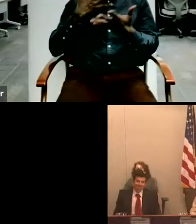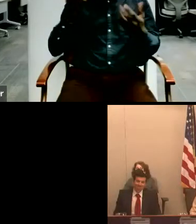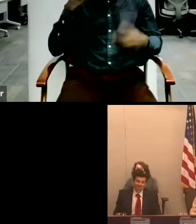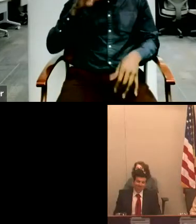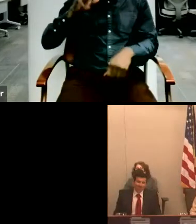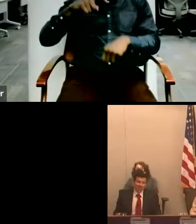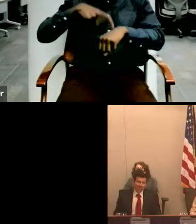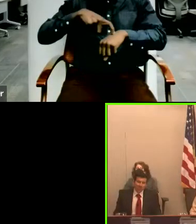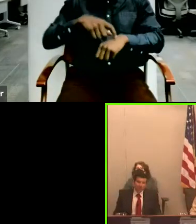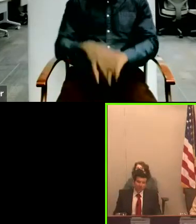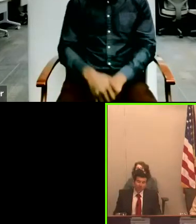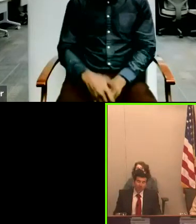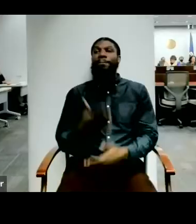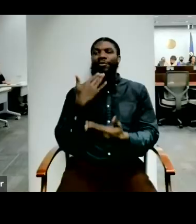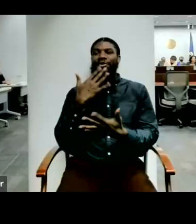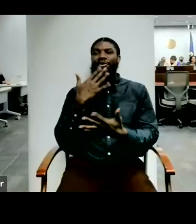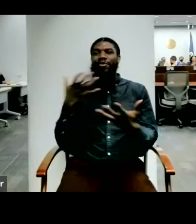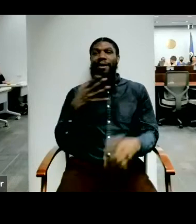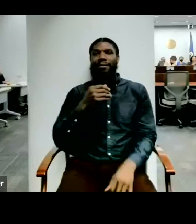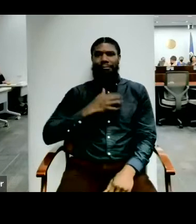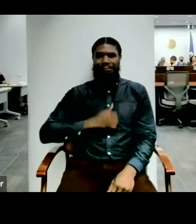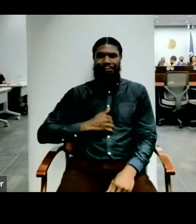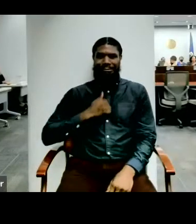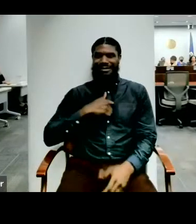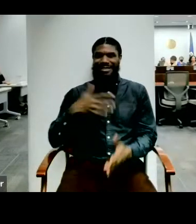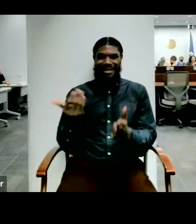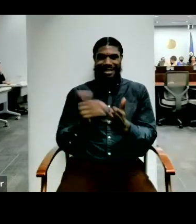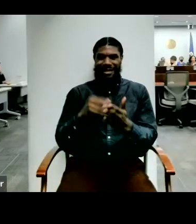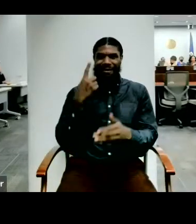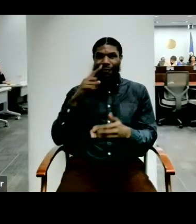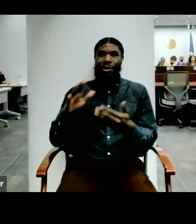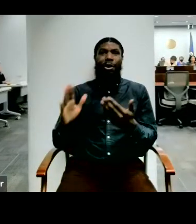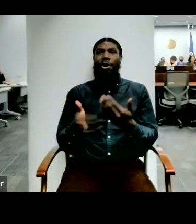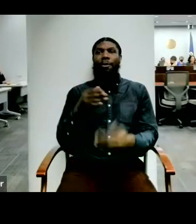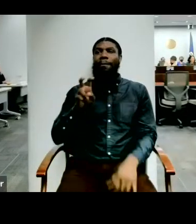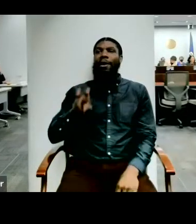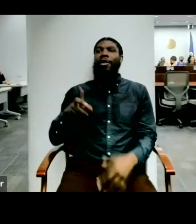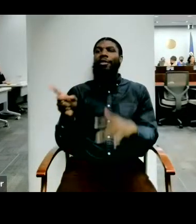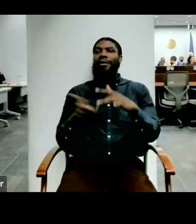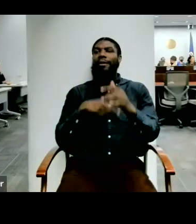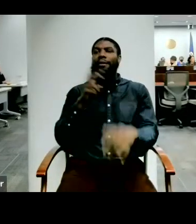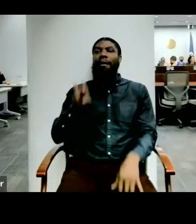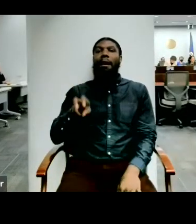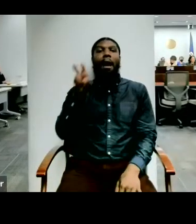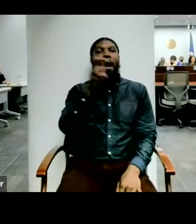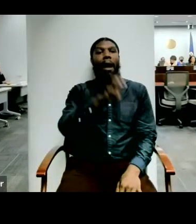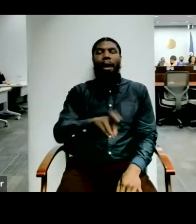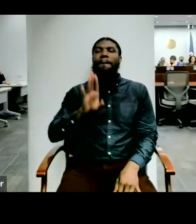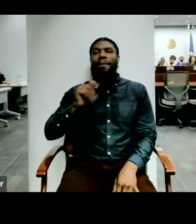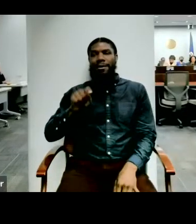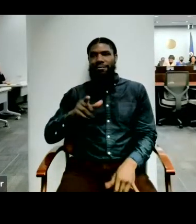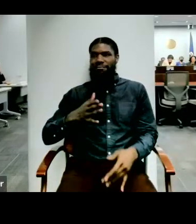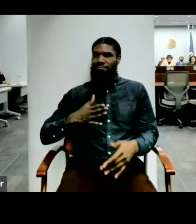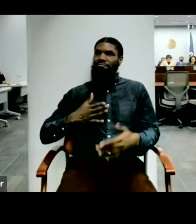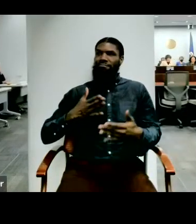Well, thank you and my apologies again for almost skipping you, we are delighted to have you with us, even though you are not here in the room with